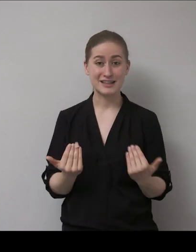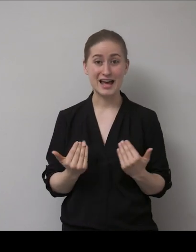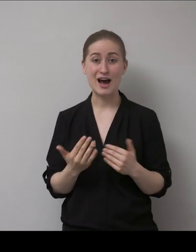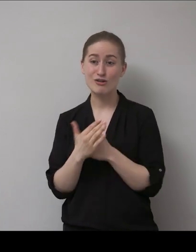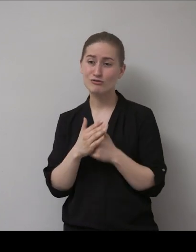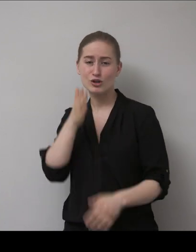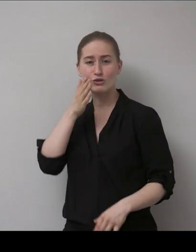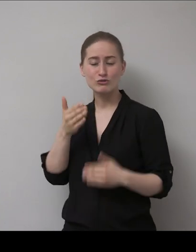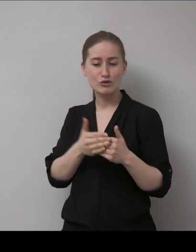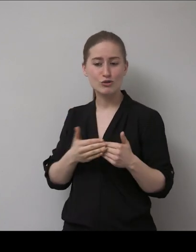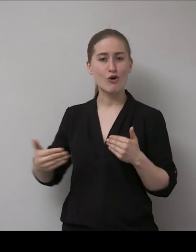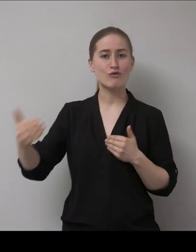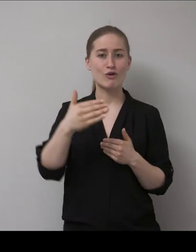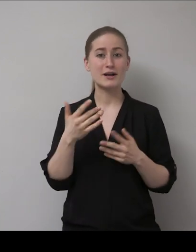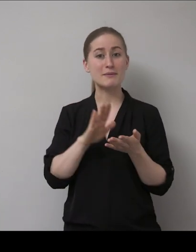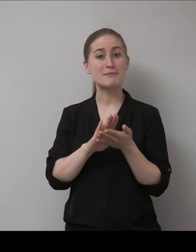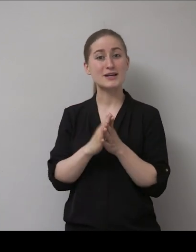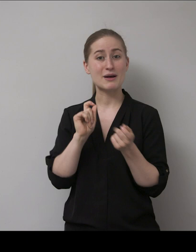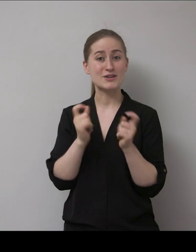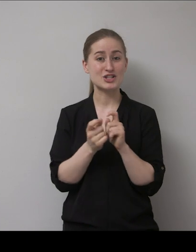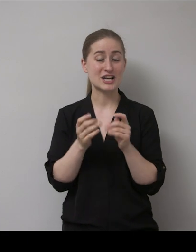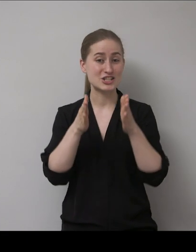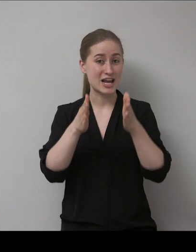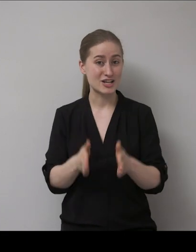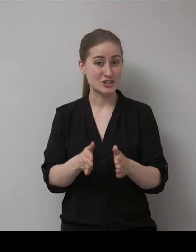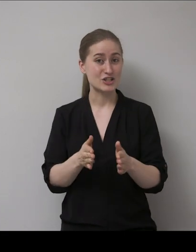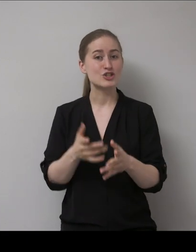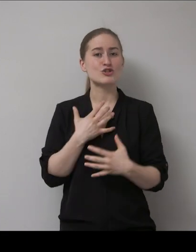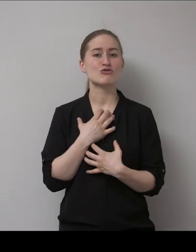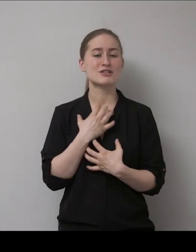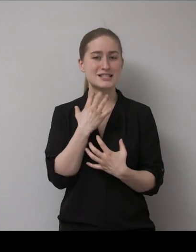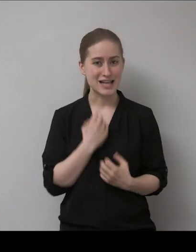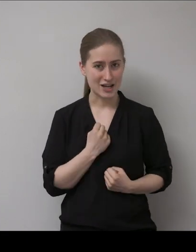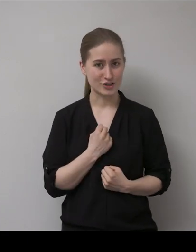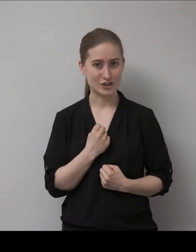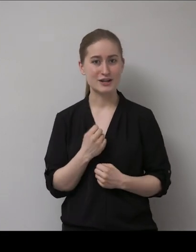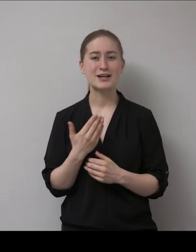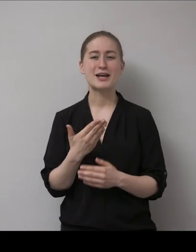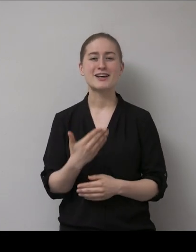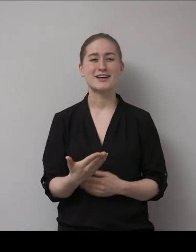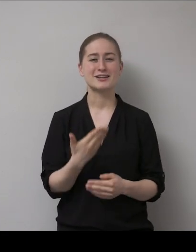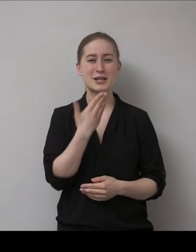and be the change agents that you desire to be, and best wishes on your next adventure.